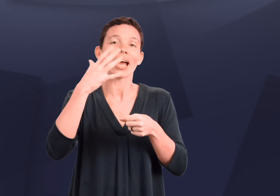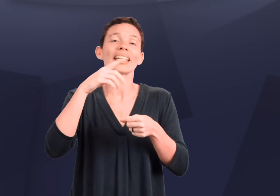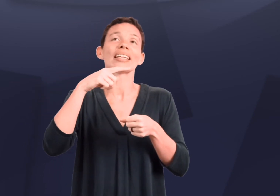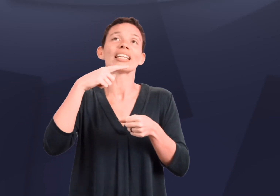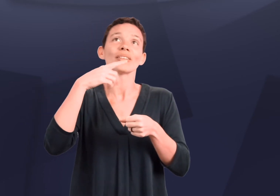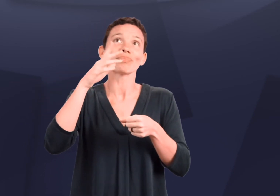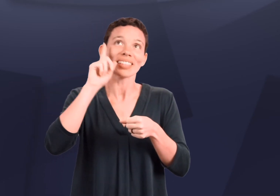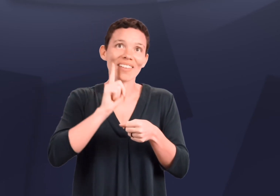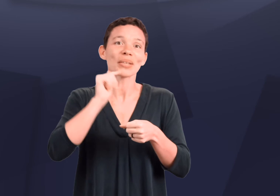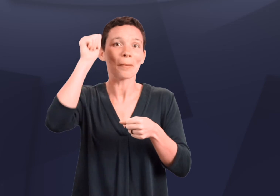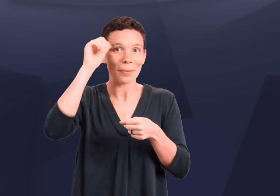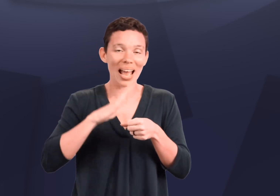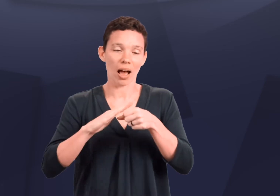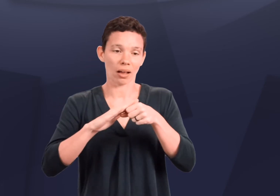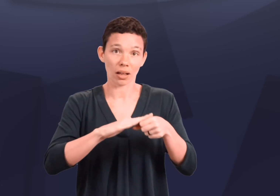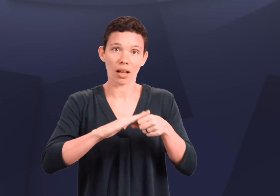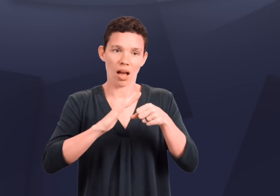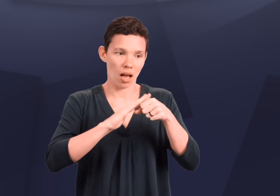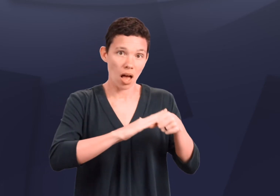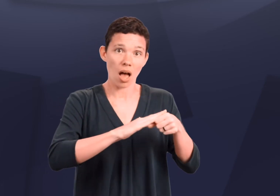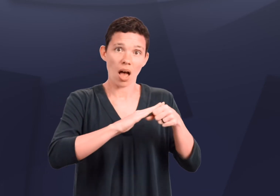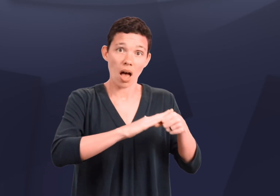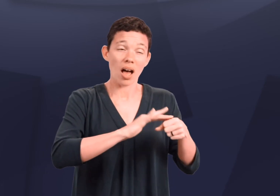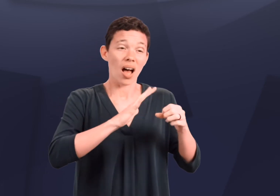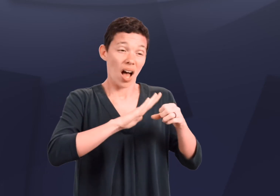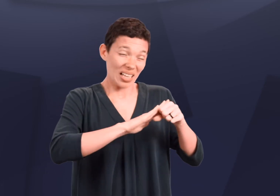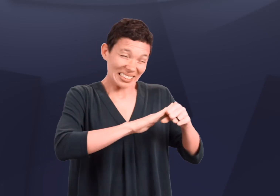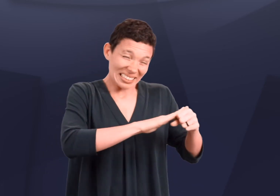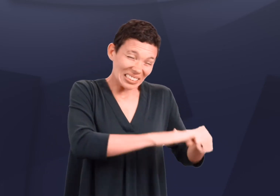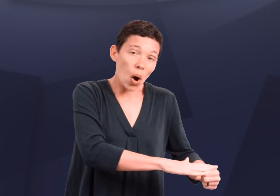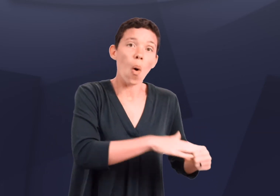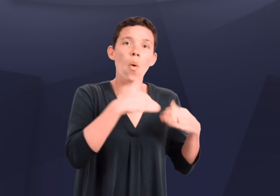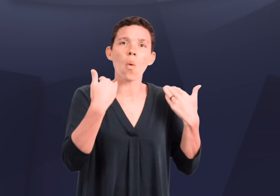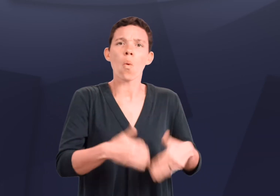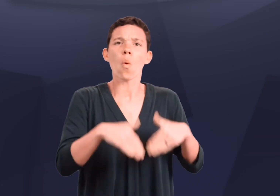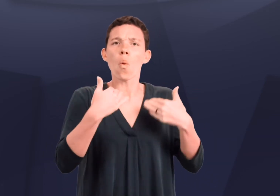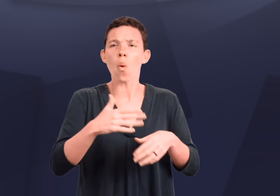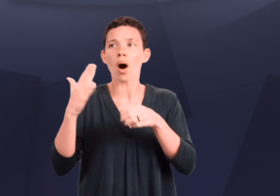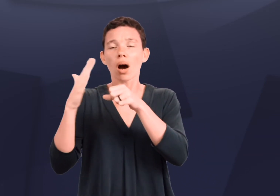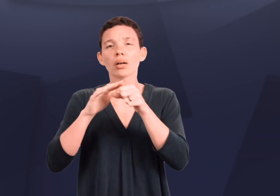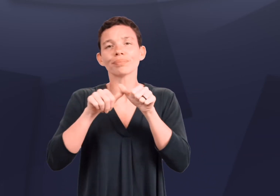Who then oppress white, deaf men, and that cascade of oppression continues